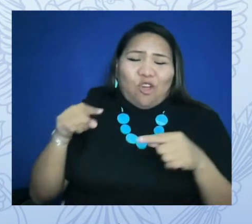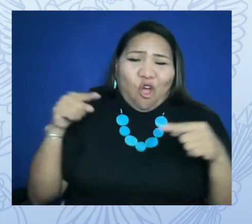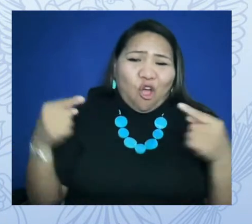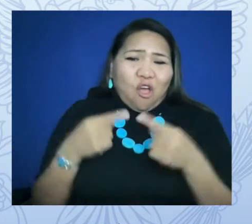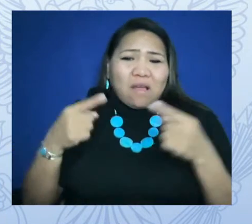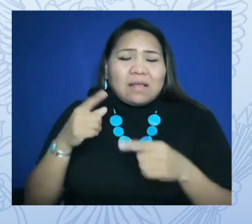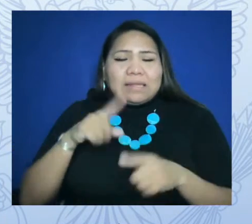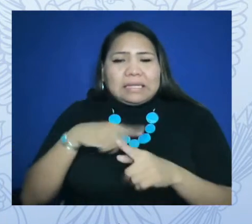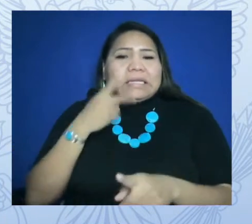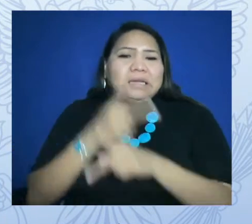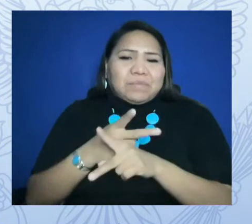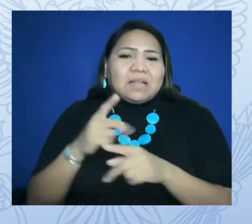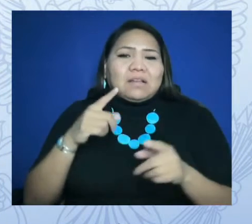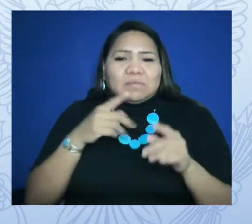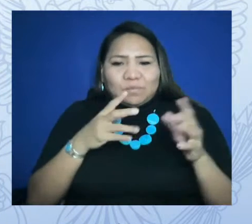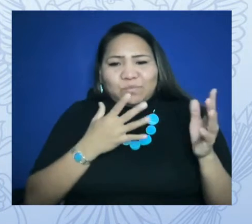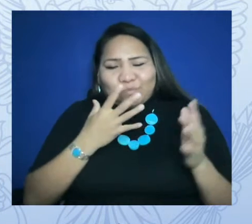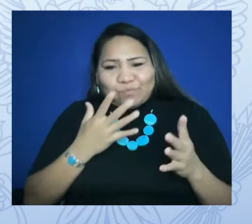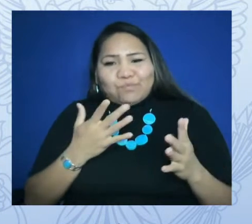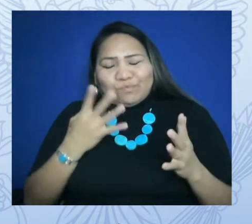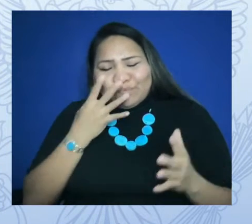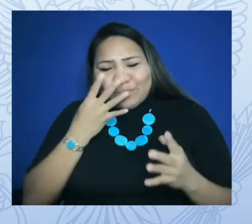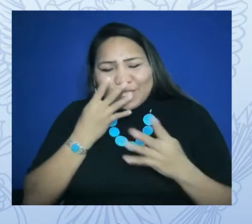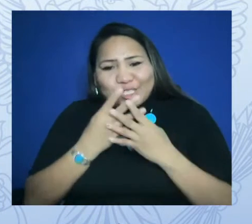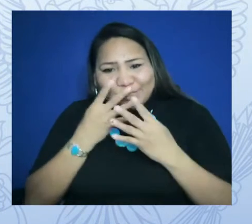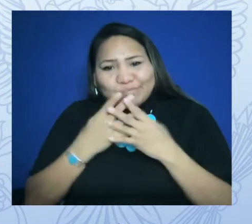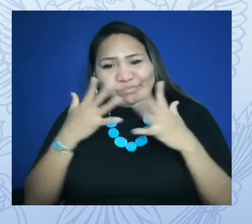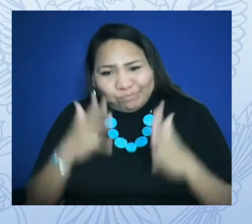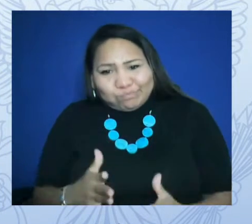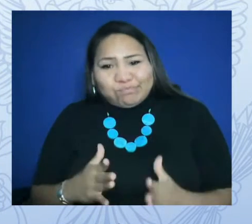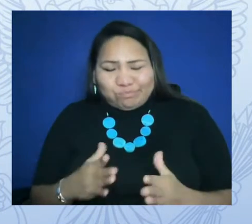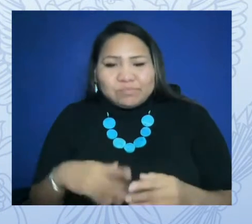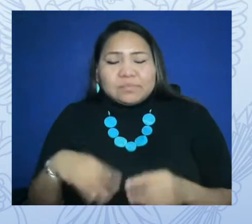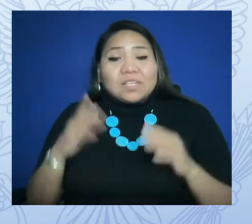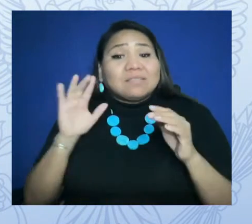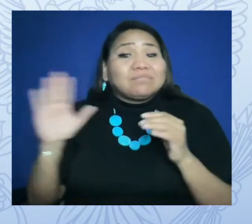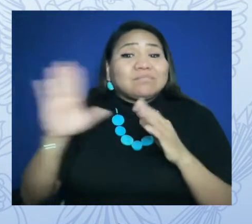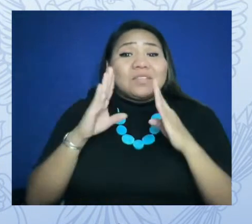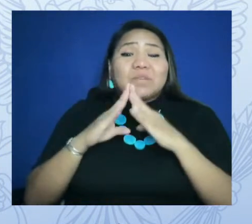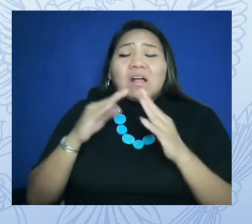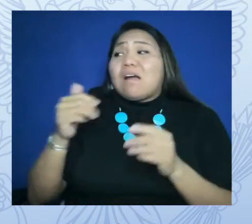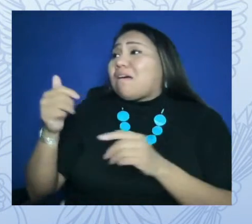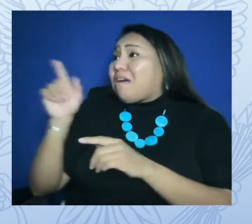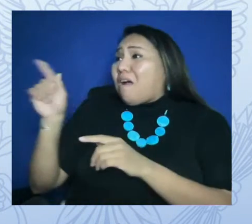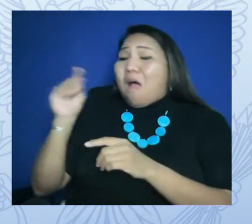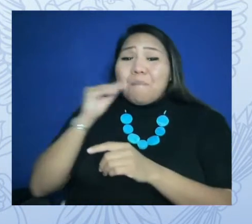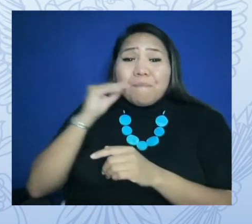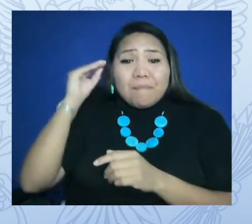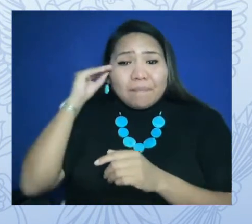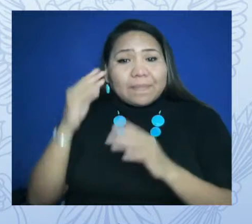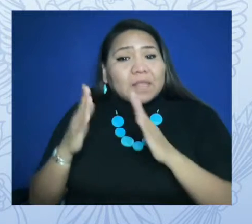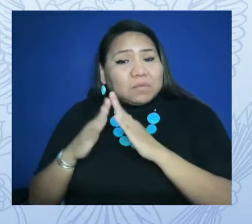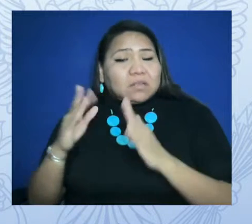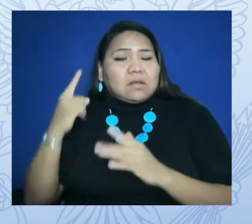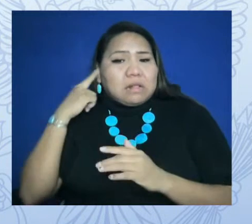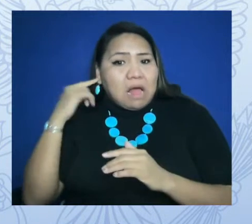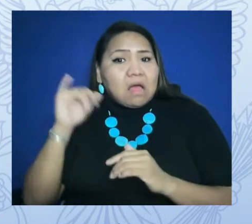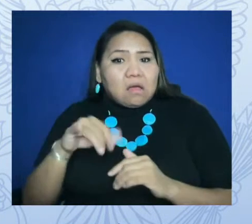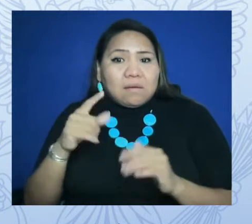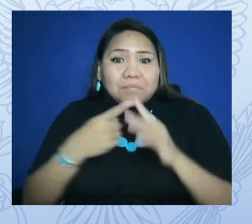When her community back home in Tuba City heard that she was missing, they refused to give up hope.